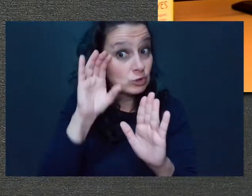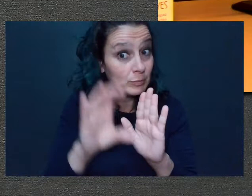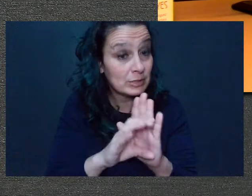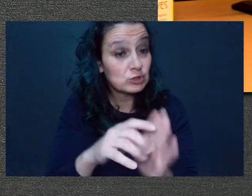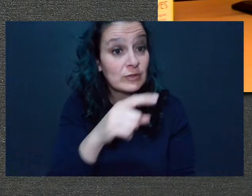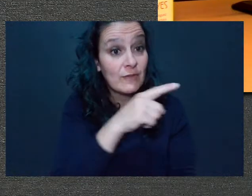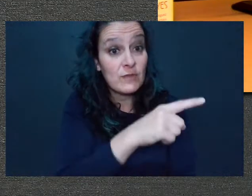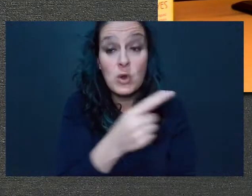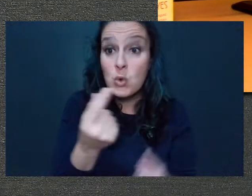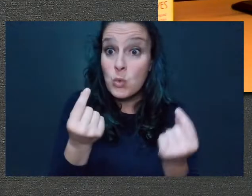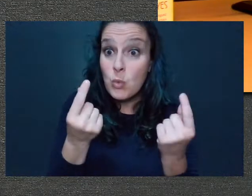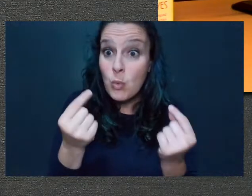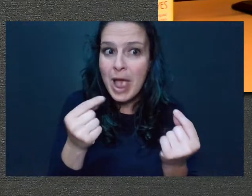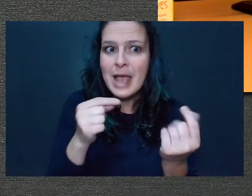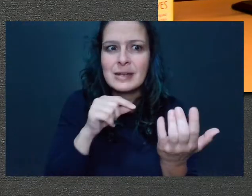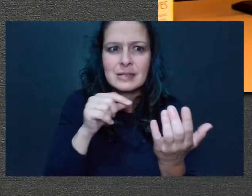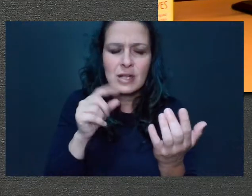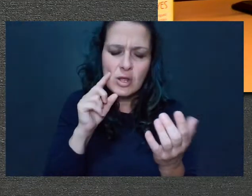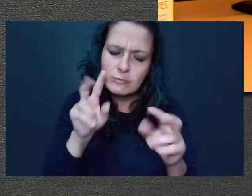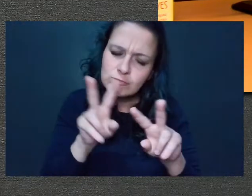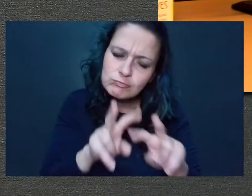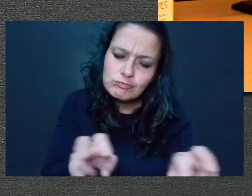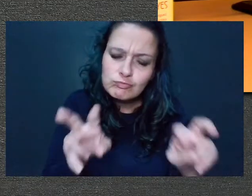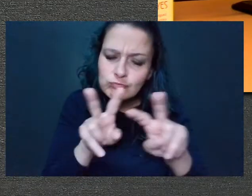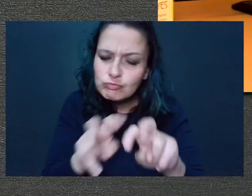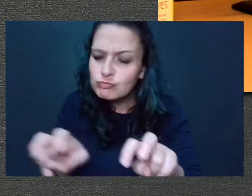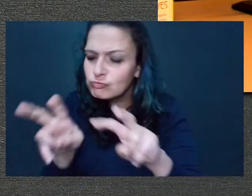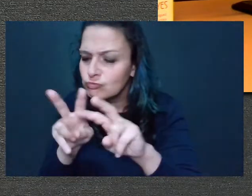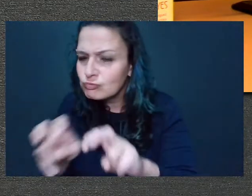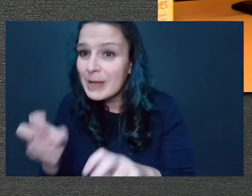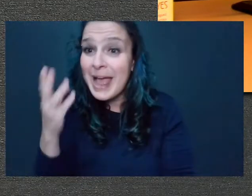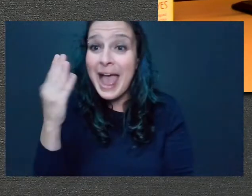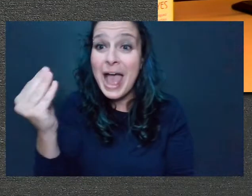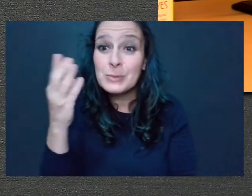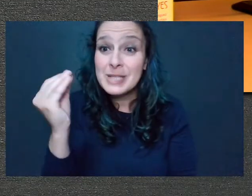studying the flowers in nature outside.